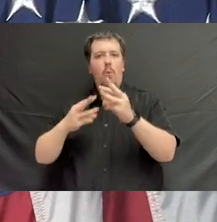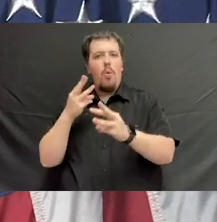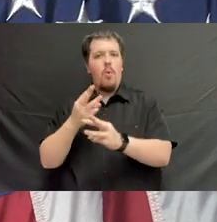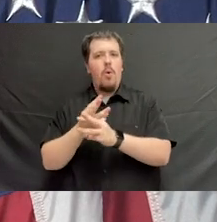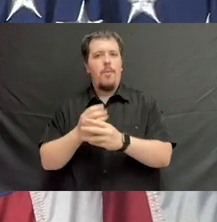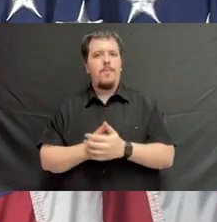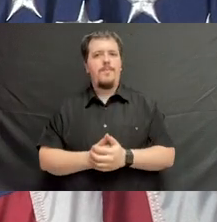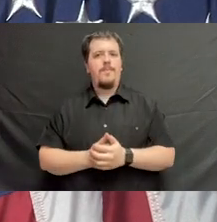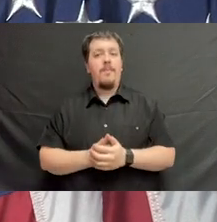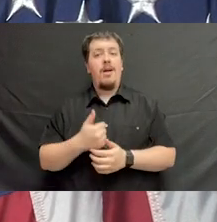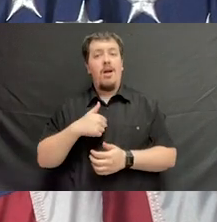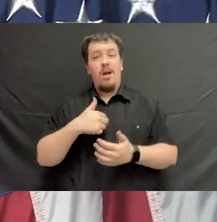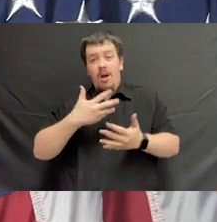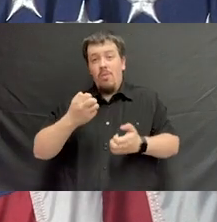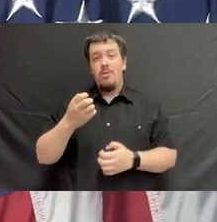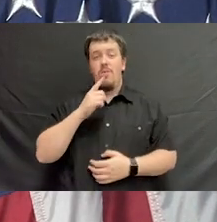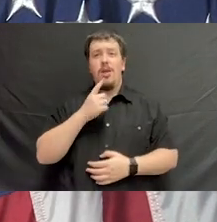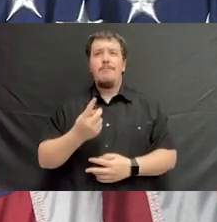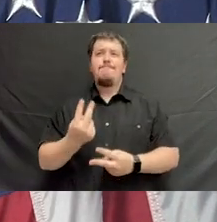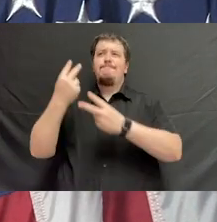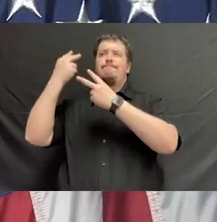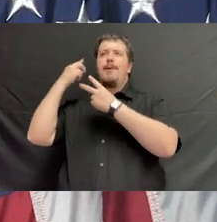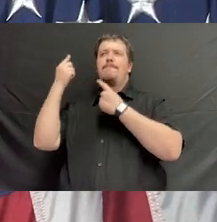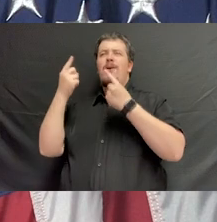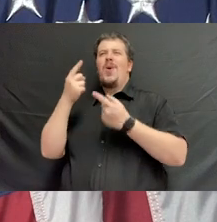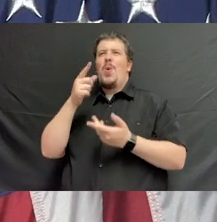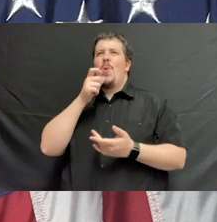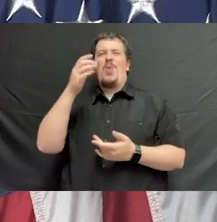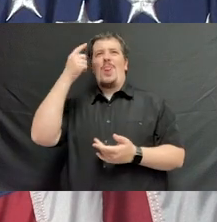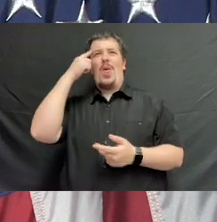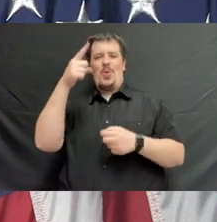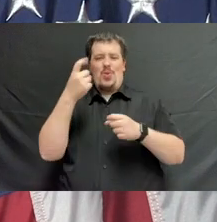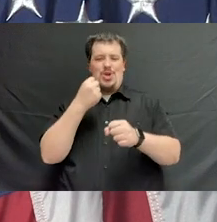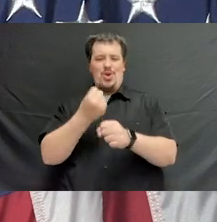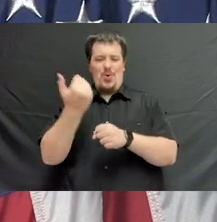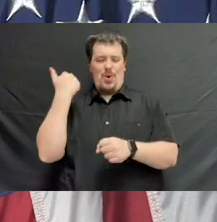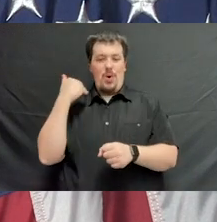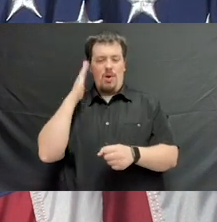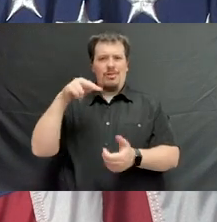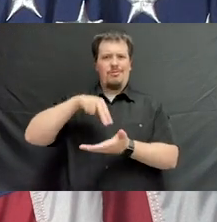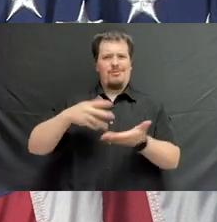I want to go back and reminisce just a little bit. Who would have thought one year ago they would be standing here doing this?